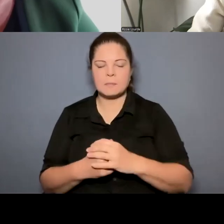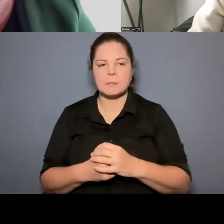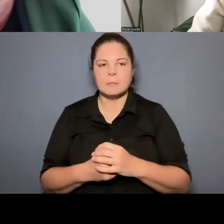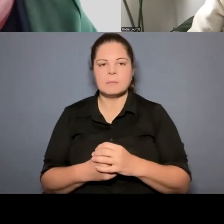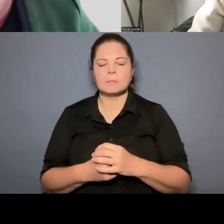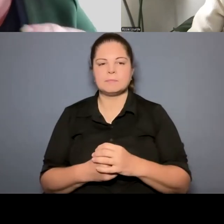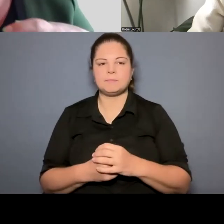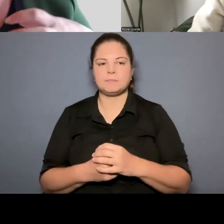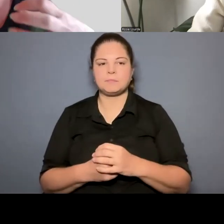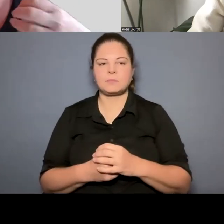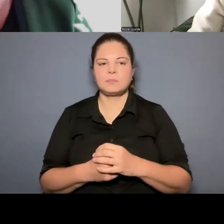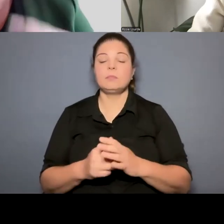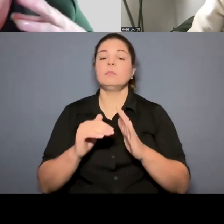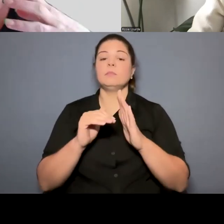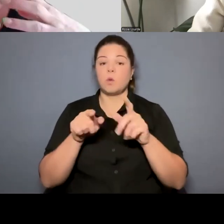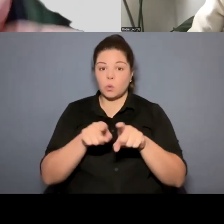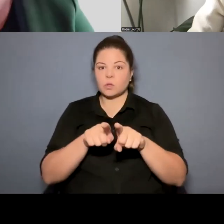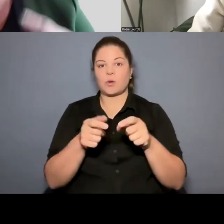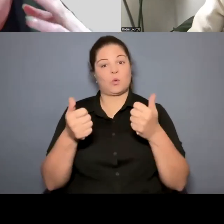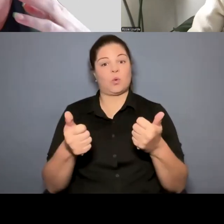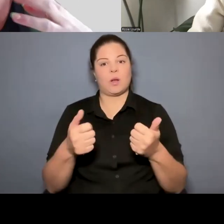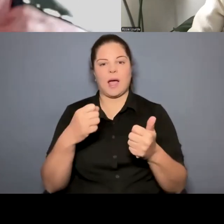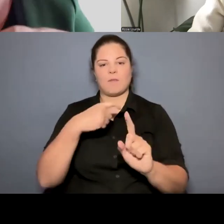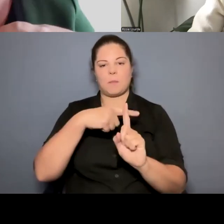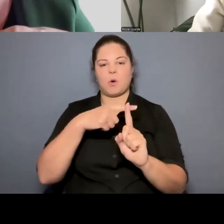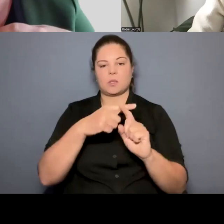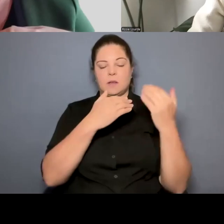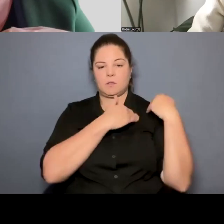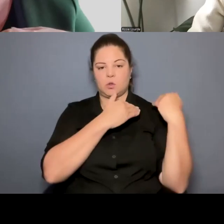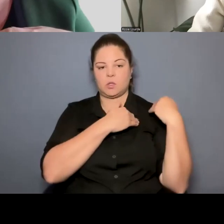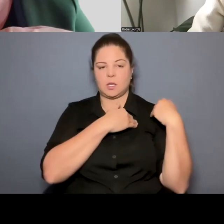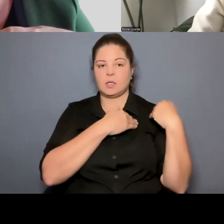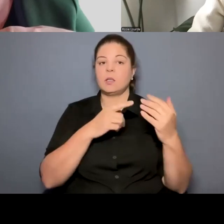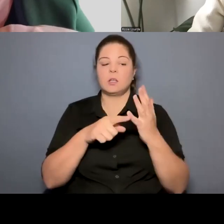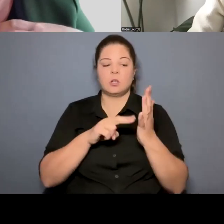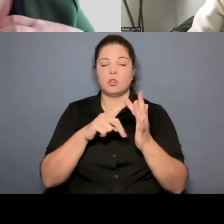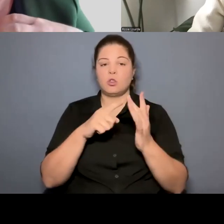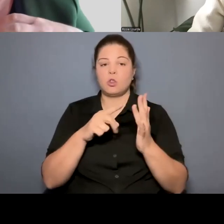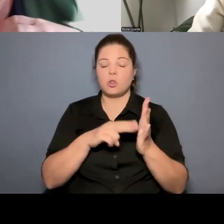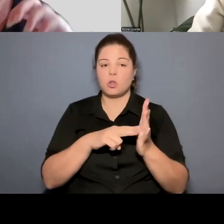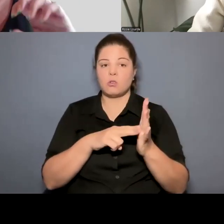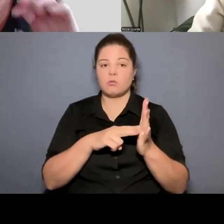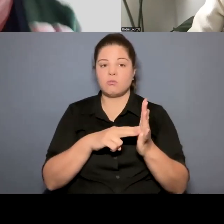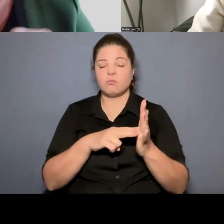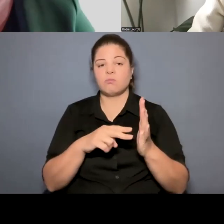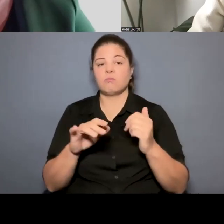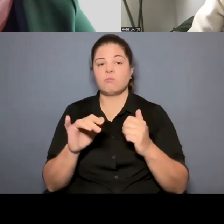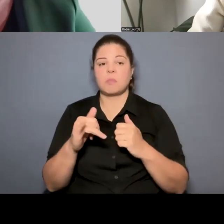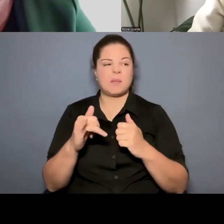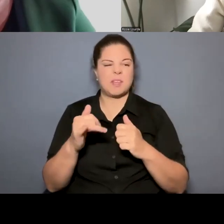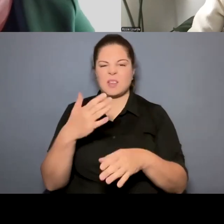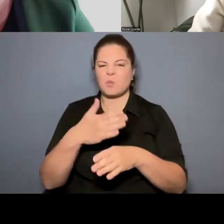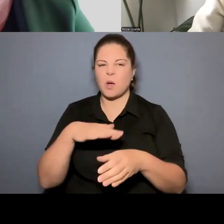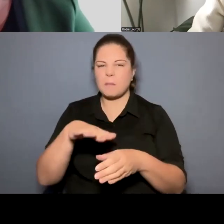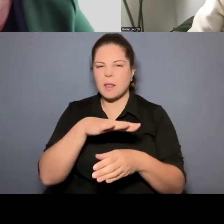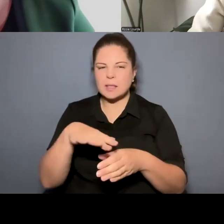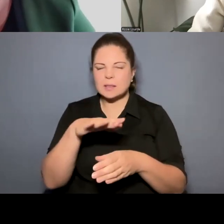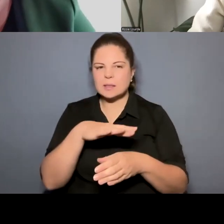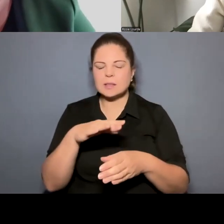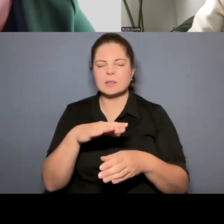also, for those unions there can be momentum to ask situations, workplaces, to be looked into,